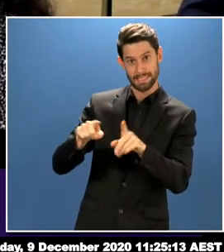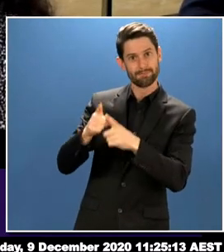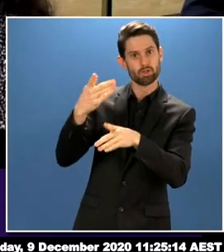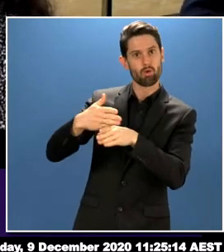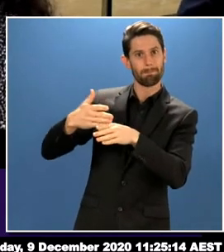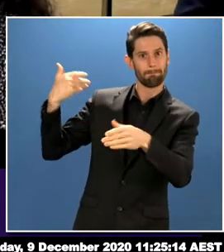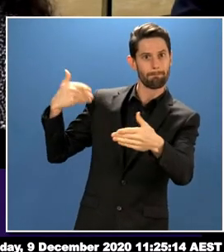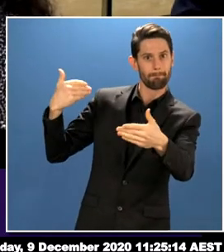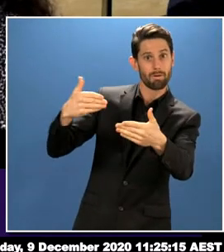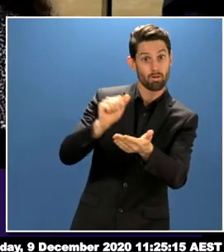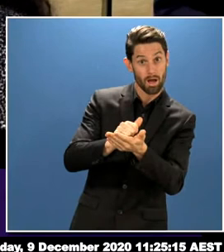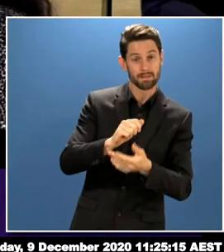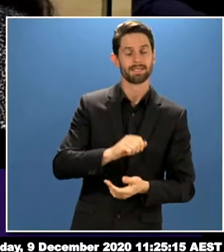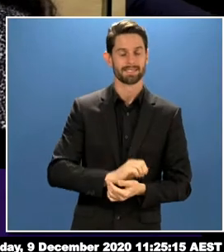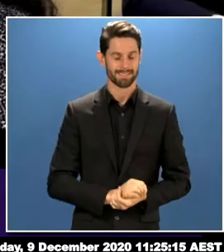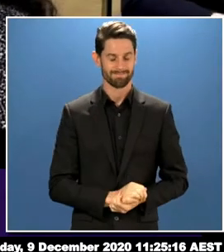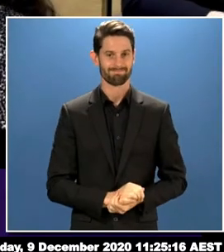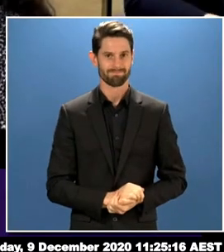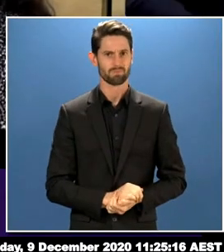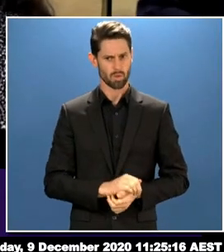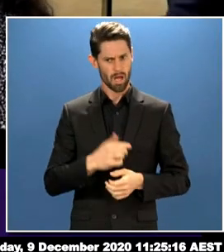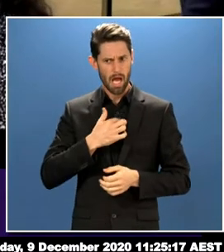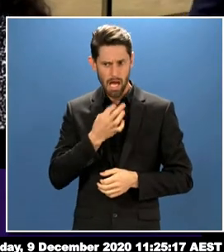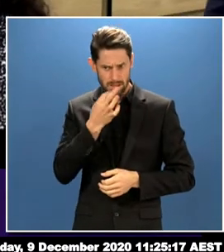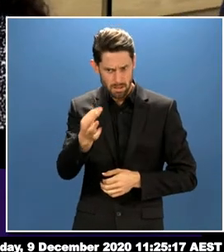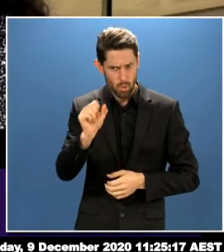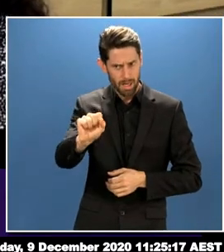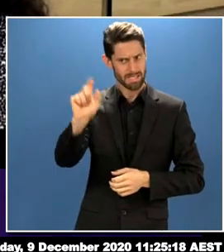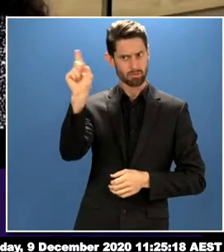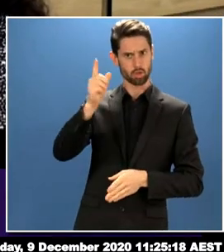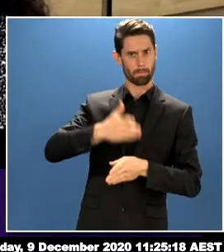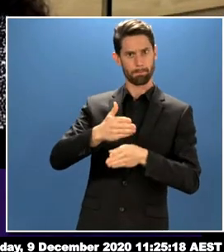That's correct. And what is your current position, Mr Pini?